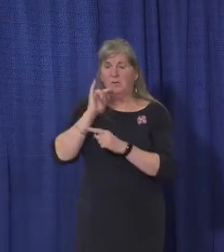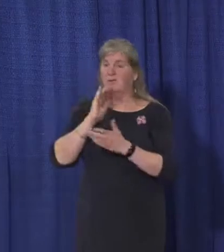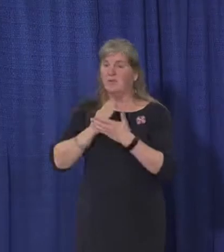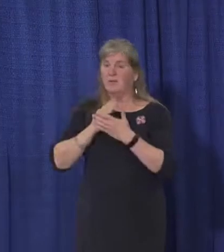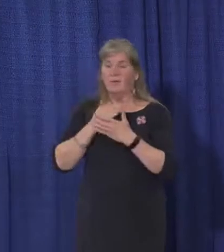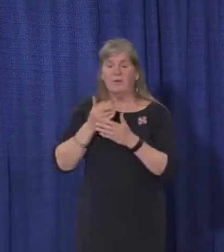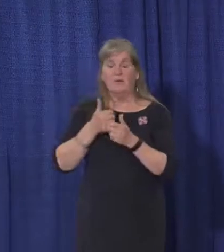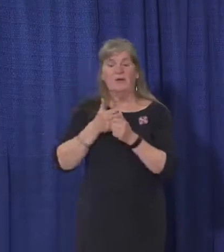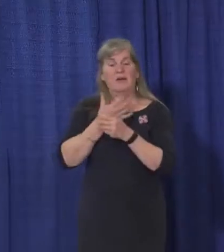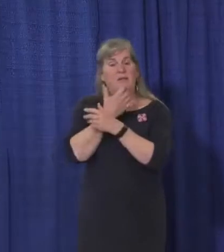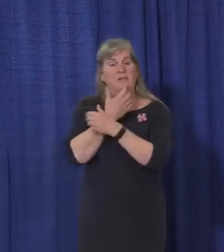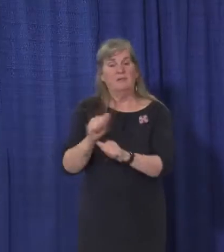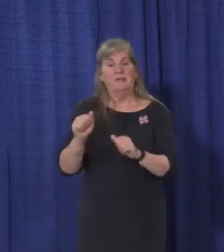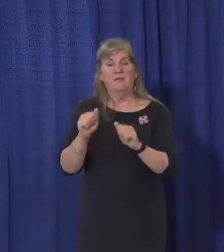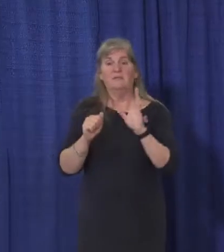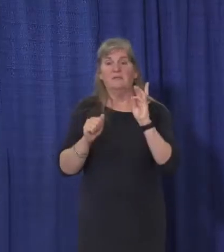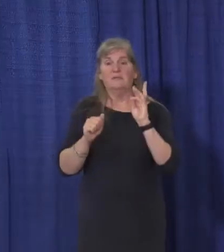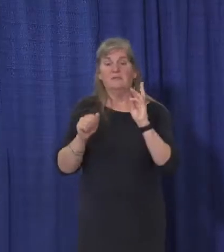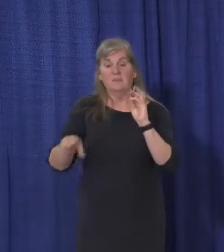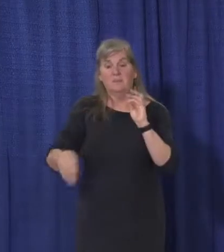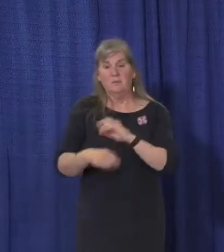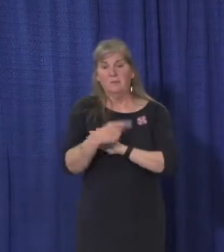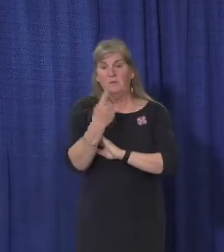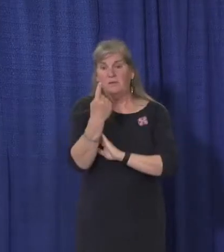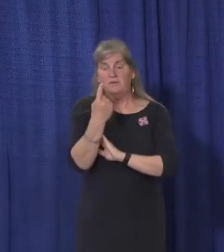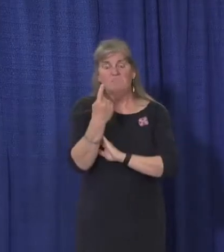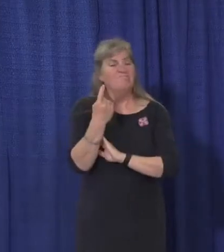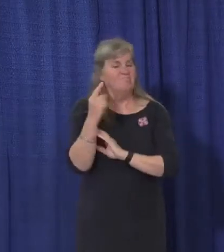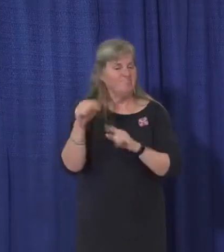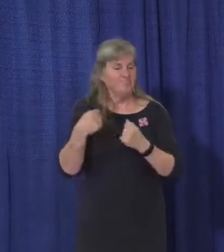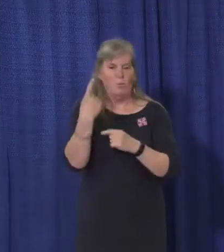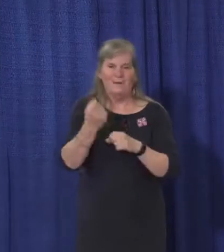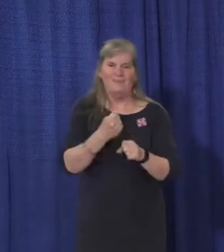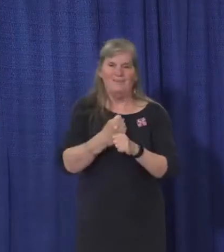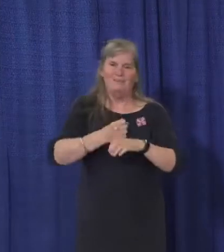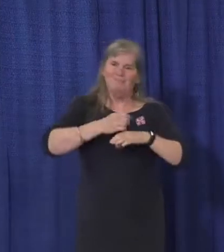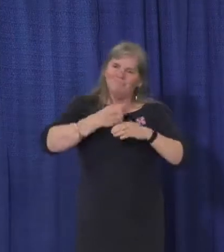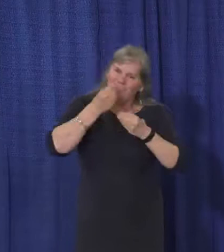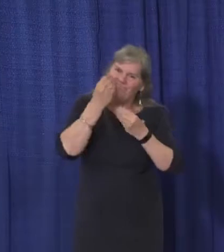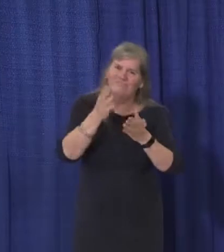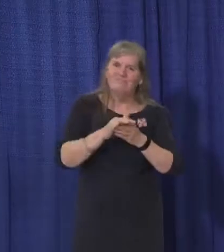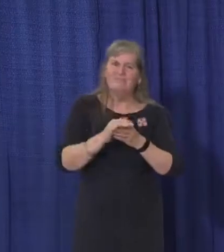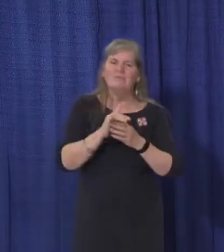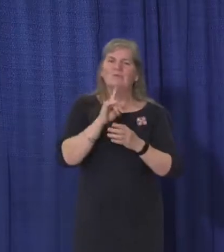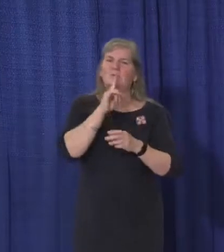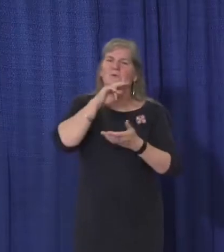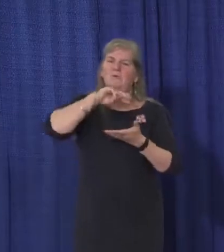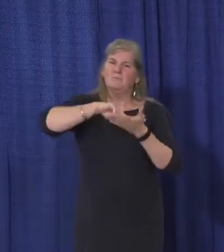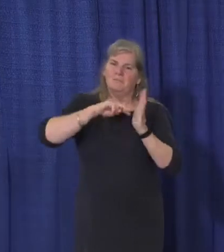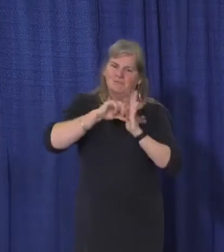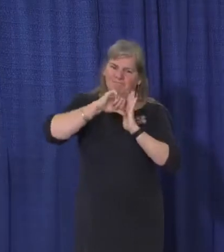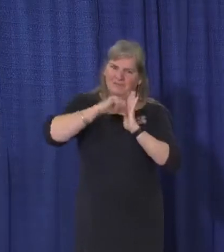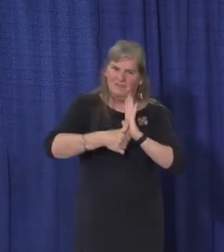safe six plus one, the same mantra we've used for over a year.